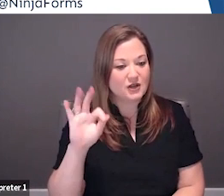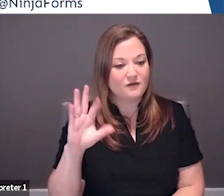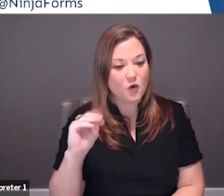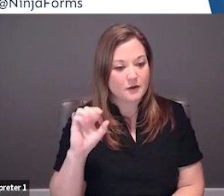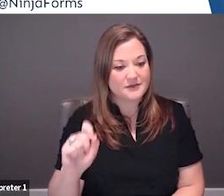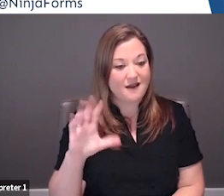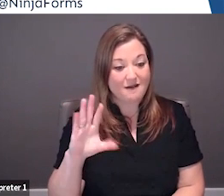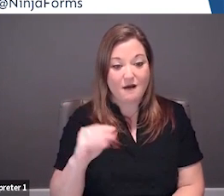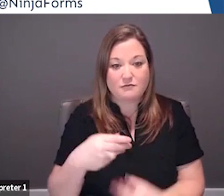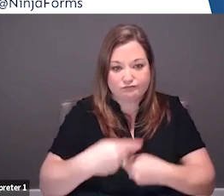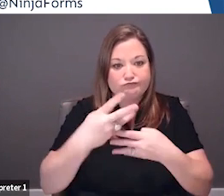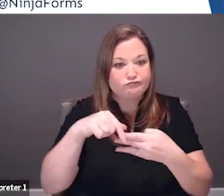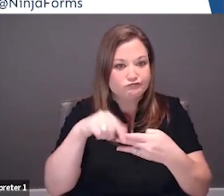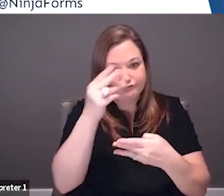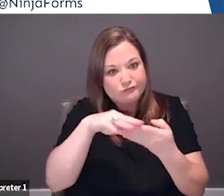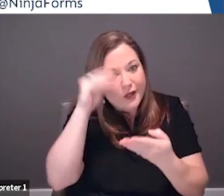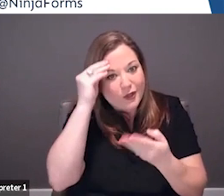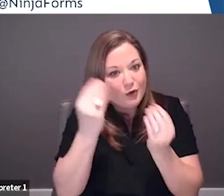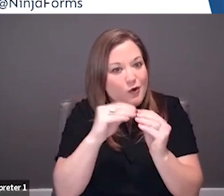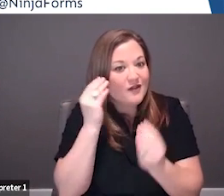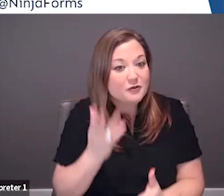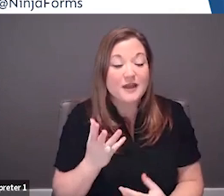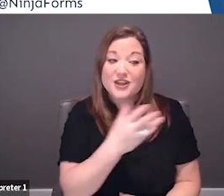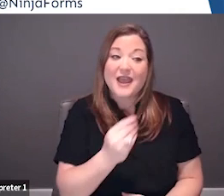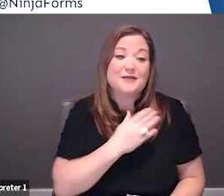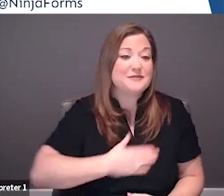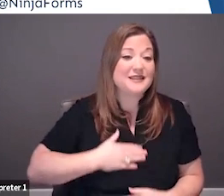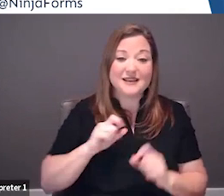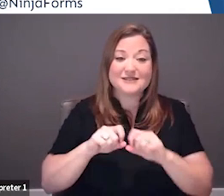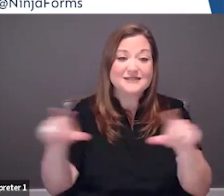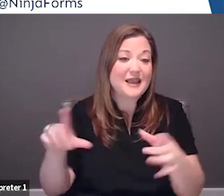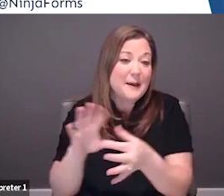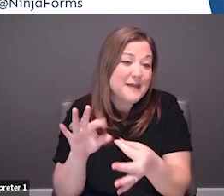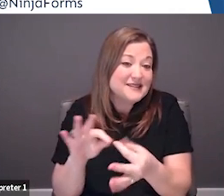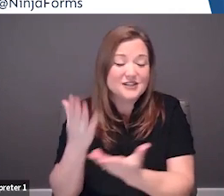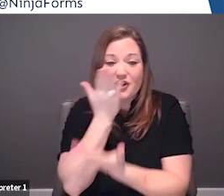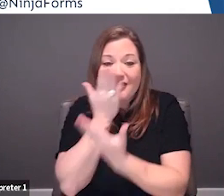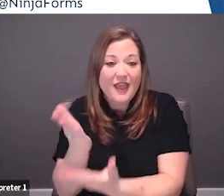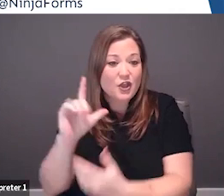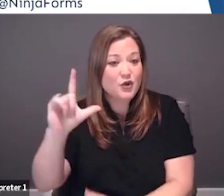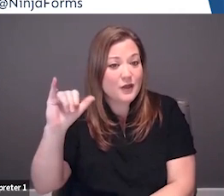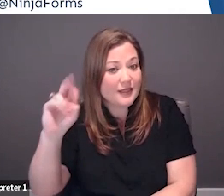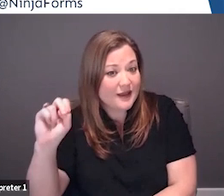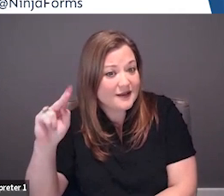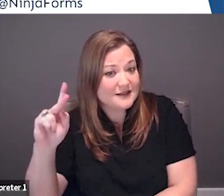Please do tweet or LinkedIn message them a thank you for sponsoring